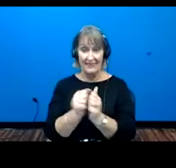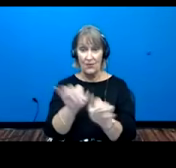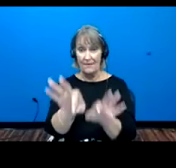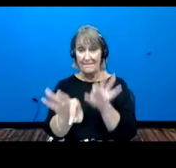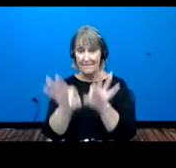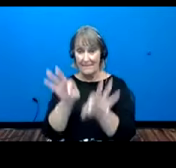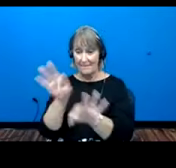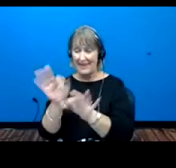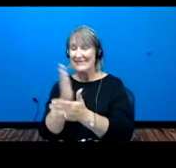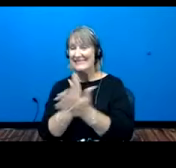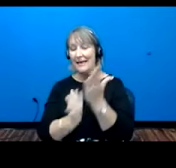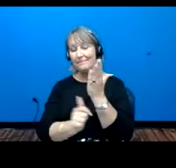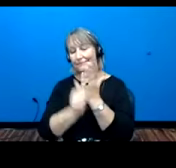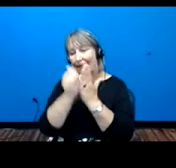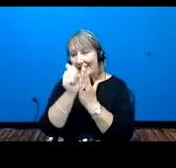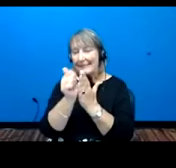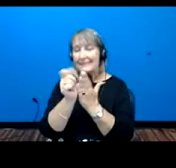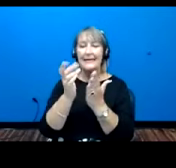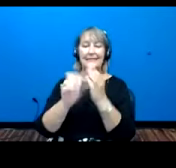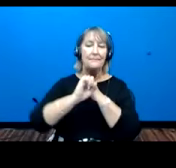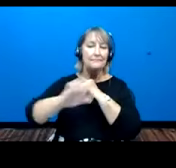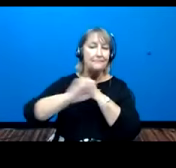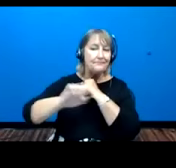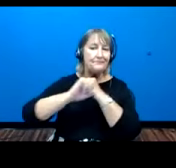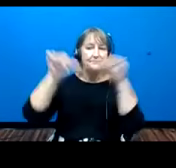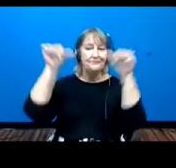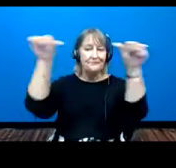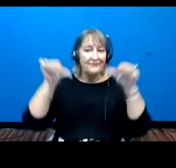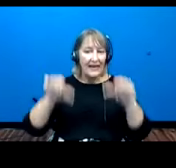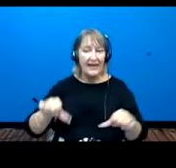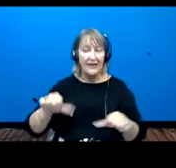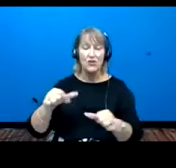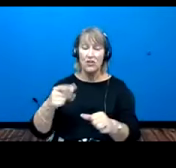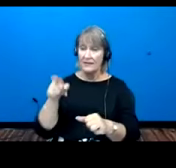specific materials, of CDC guidance, their documents.